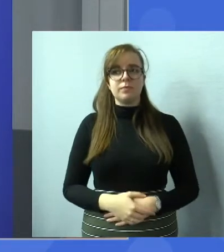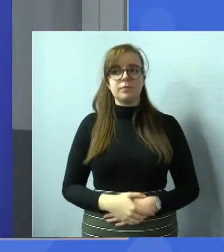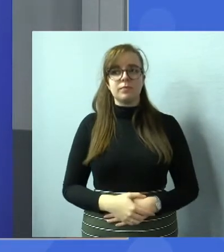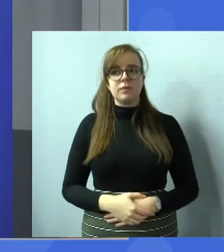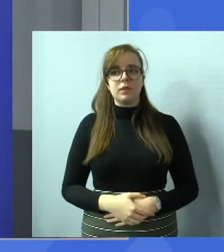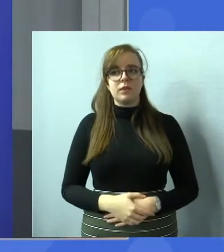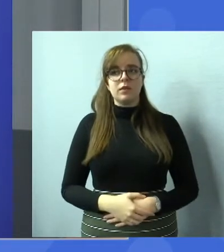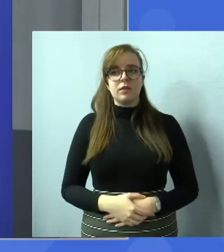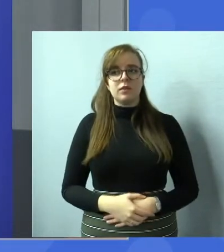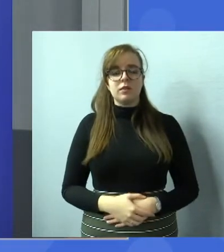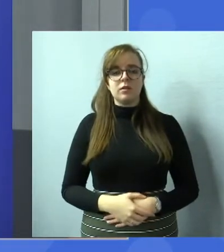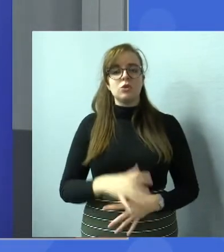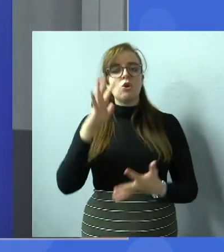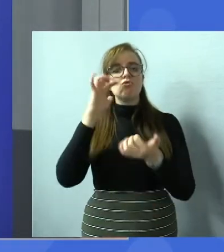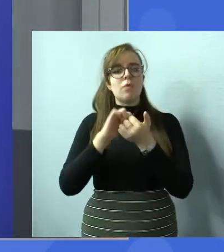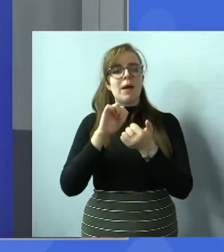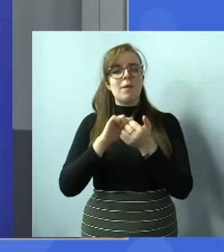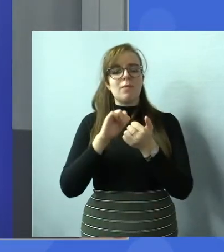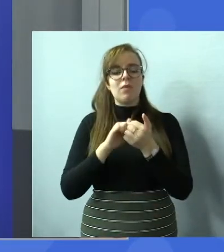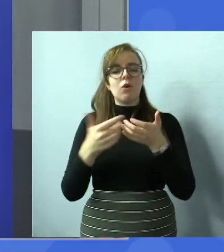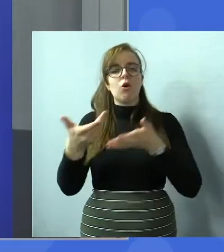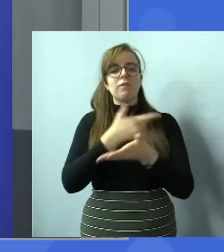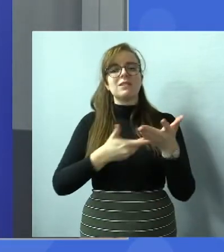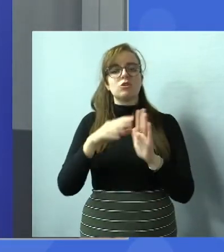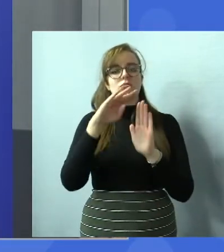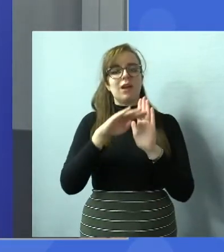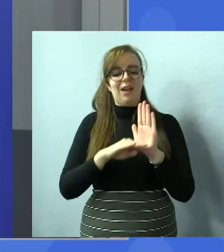revisit the conversational guidelines that we set out at the very beginning it